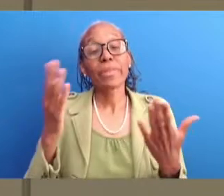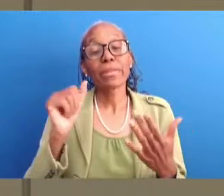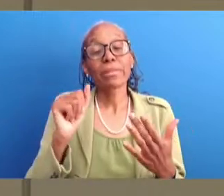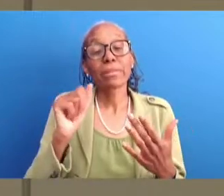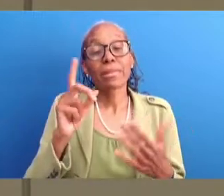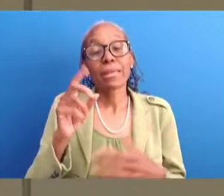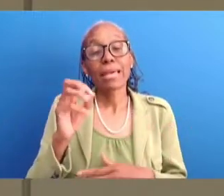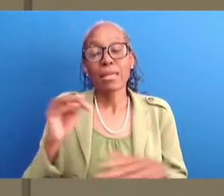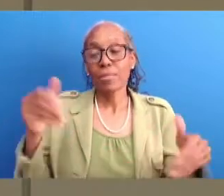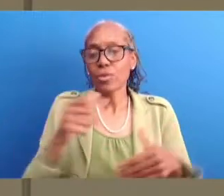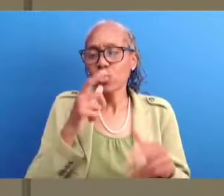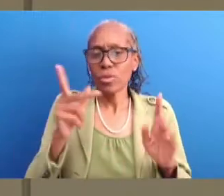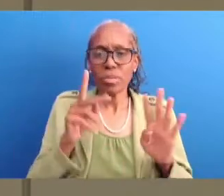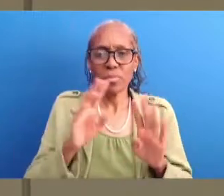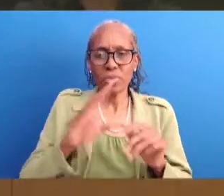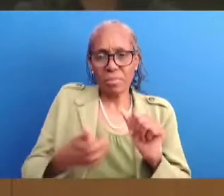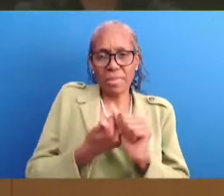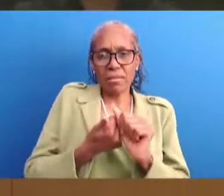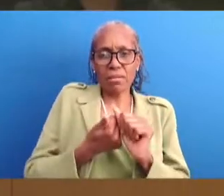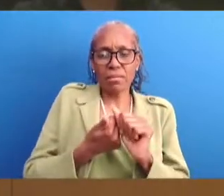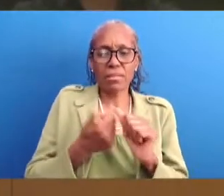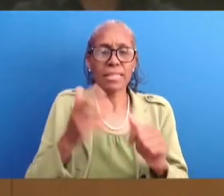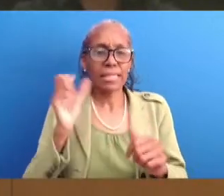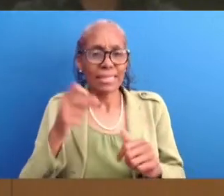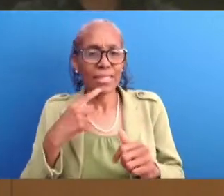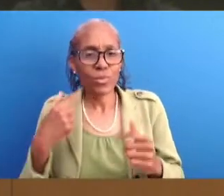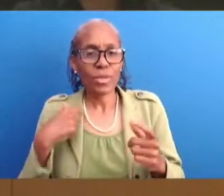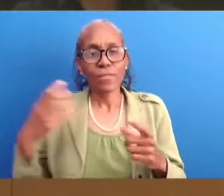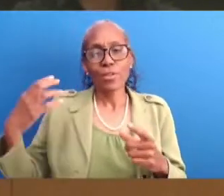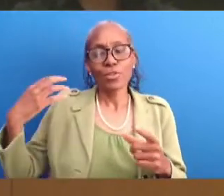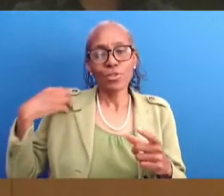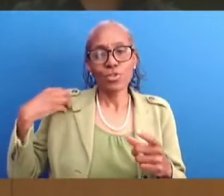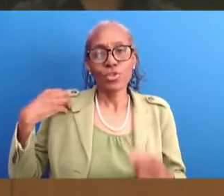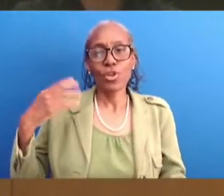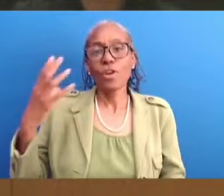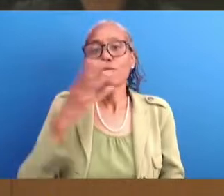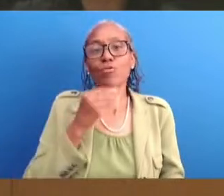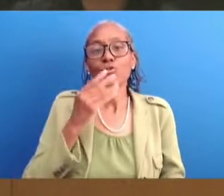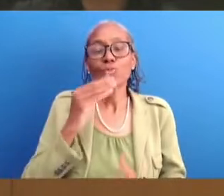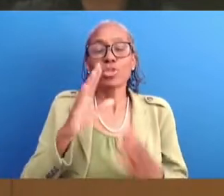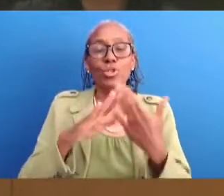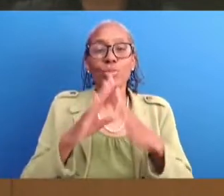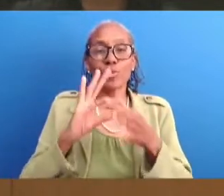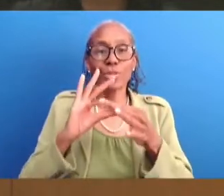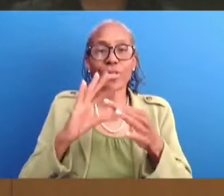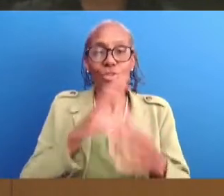GREAT EXPERIENCES. YES, MA'AM. SO A COUPLE OF THINGS, ADAM, PLEASE INTRODUCE THE PEOPLE